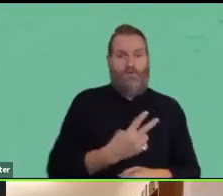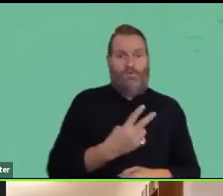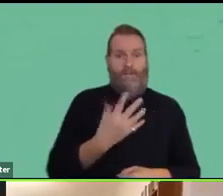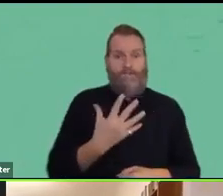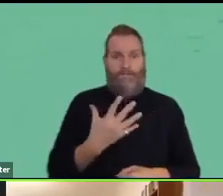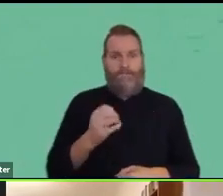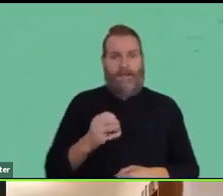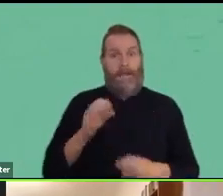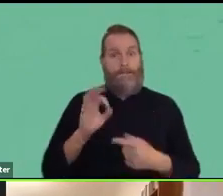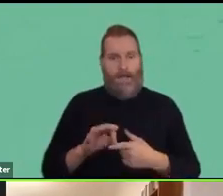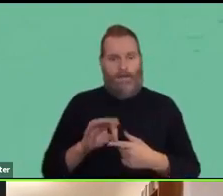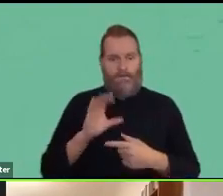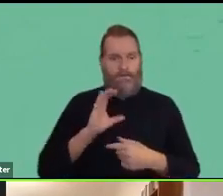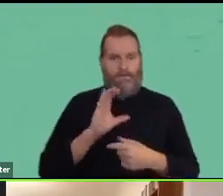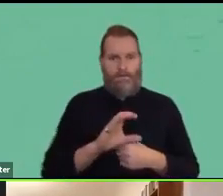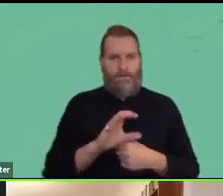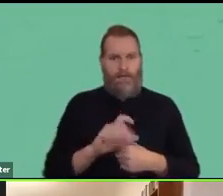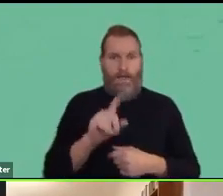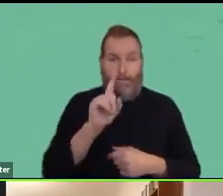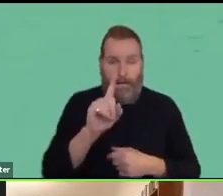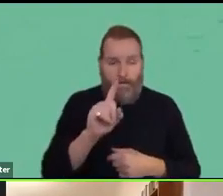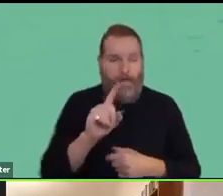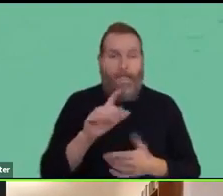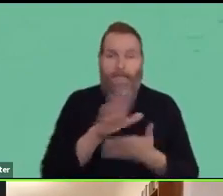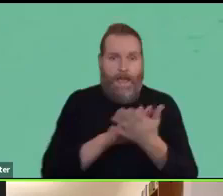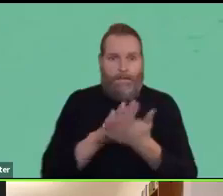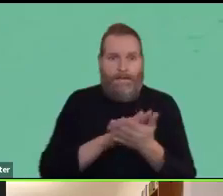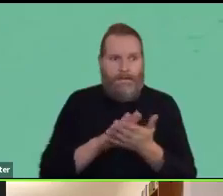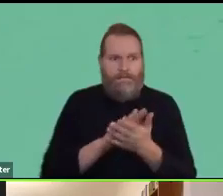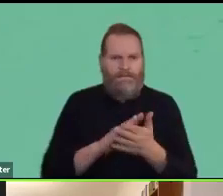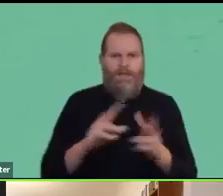that's less than five pounds a week uh considerably less once we take